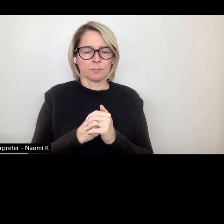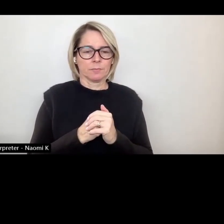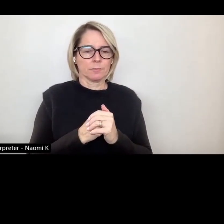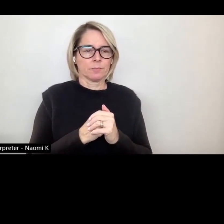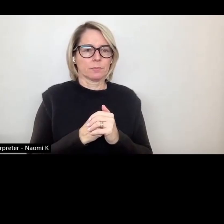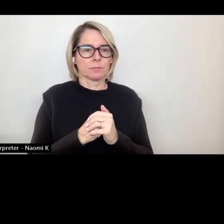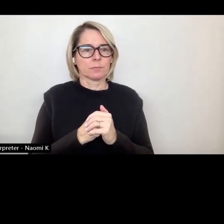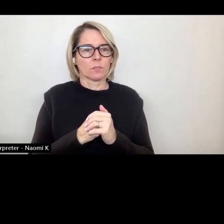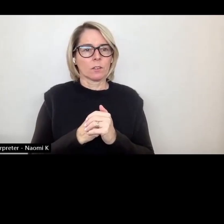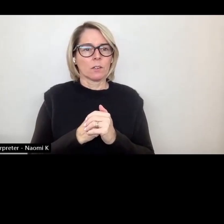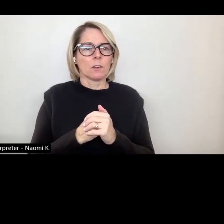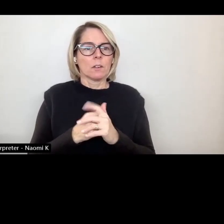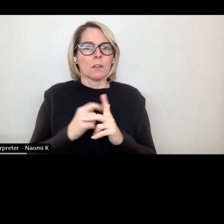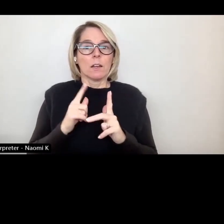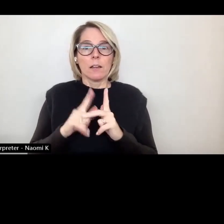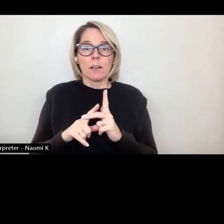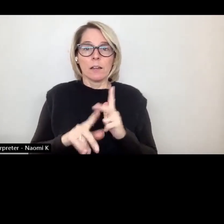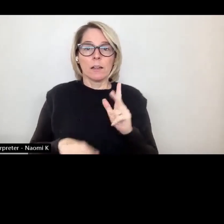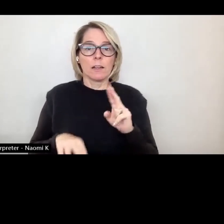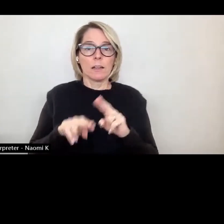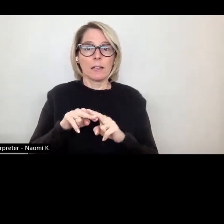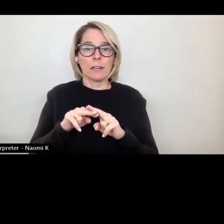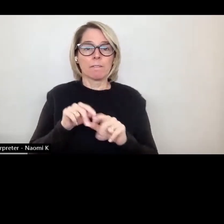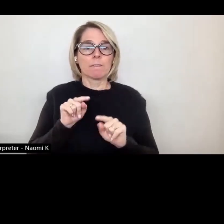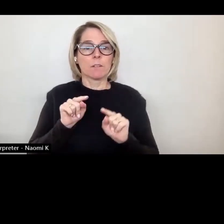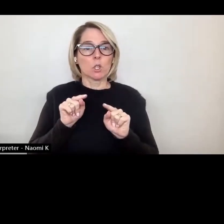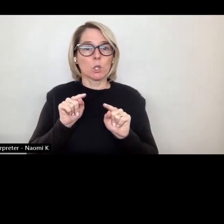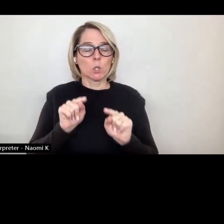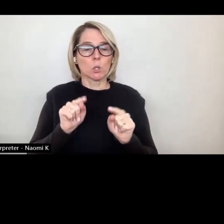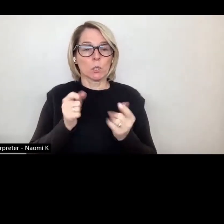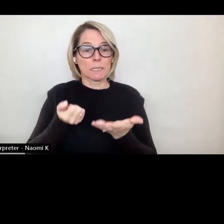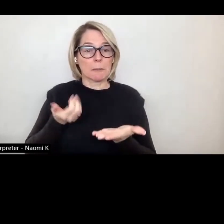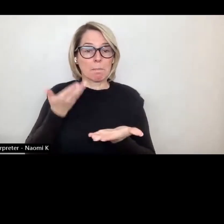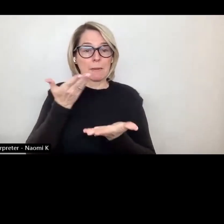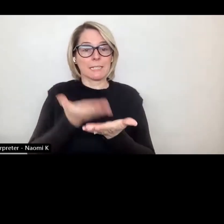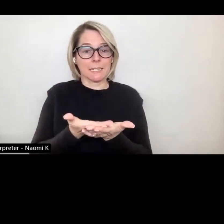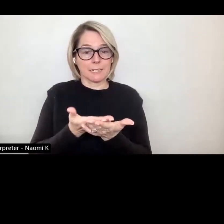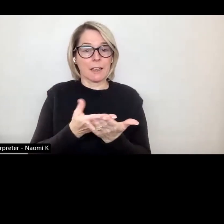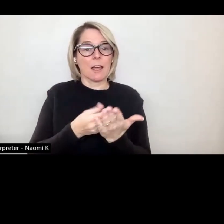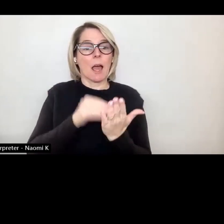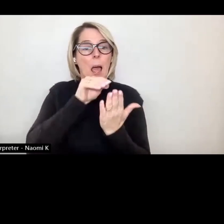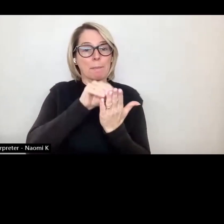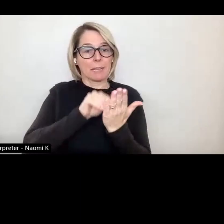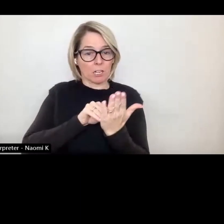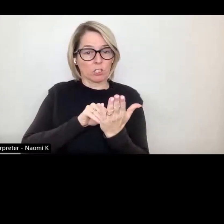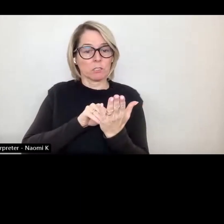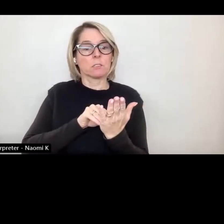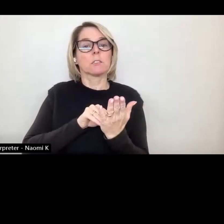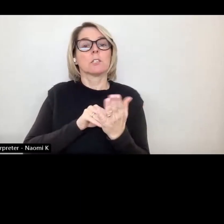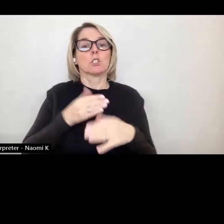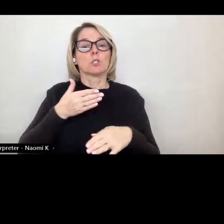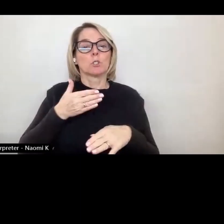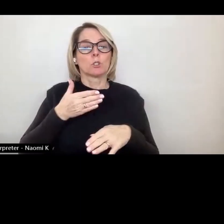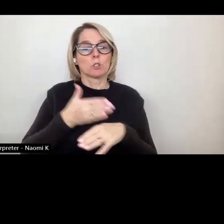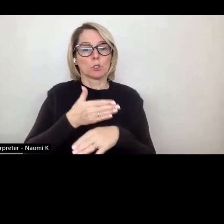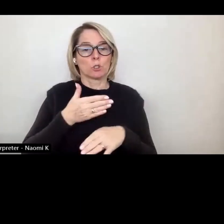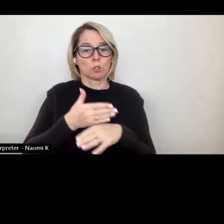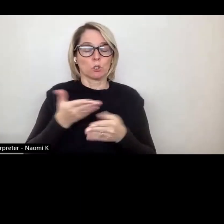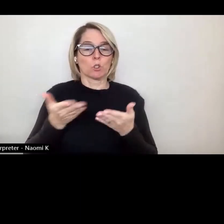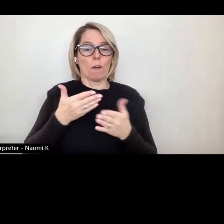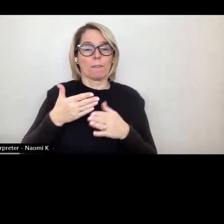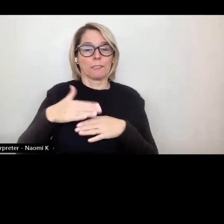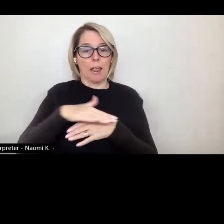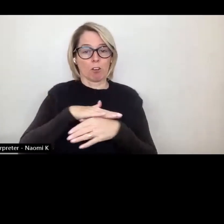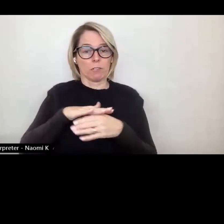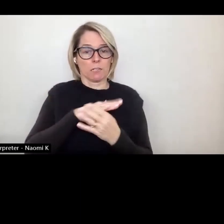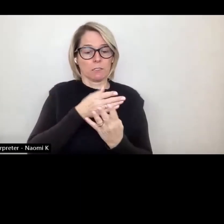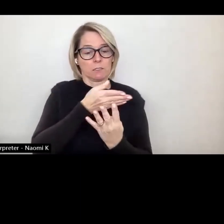If you are submitting applications across more than one service area, each application needs to be able to stand alone.